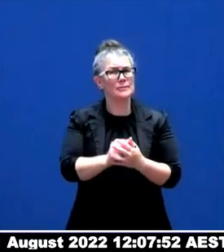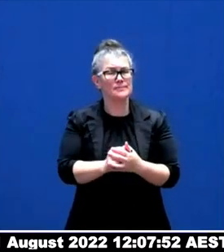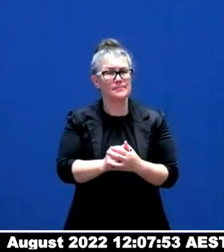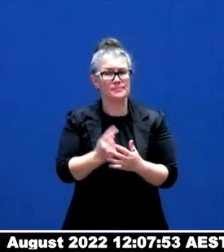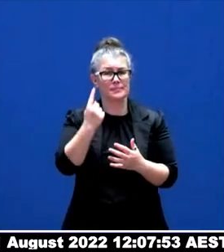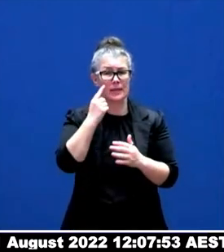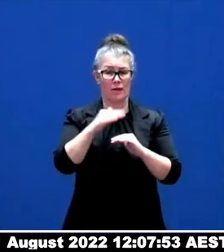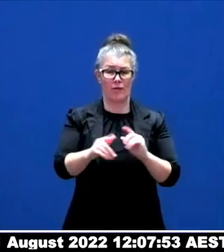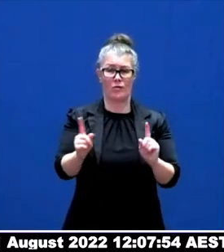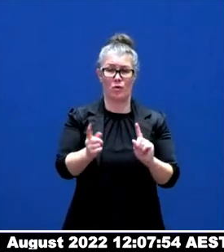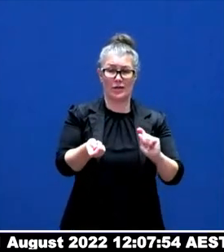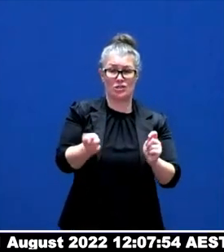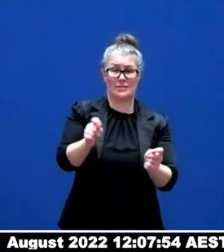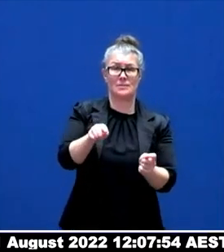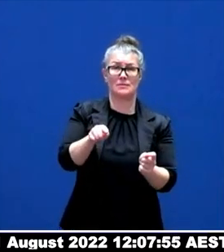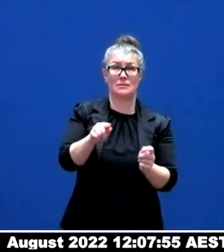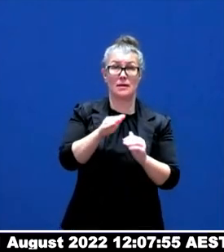through the perspective of how much it's going to cost?